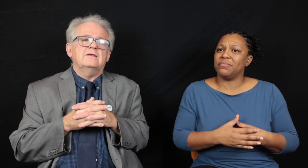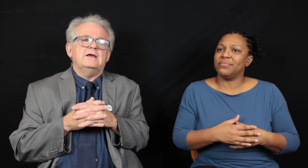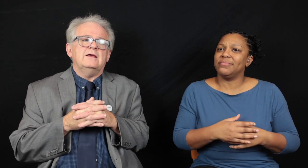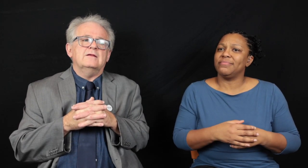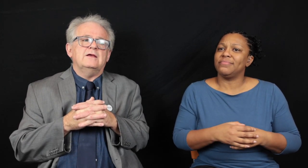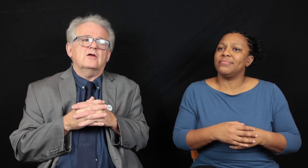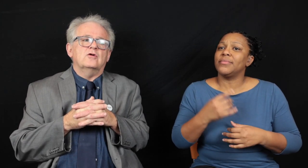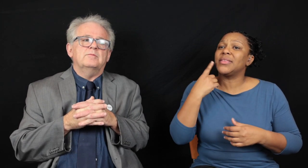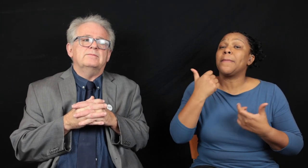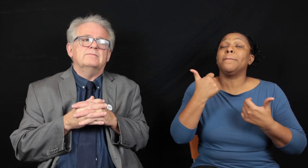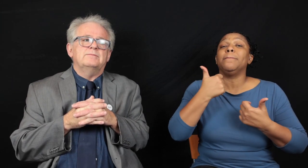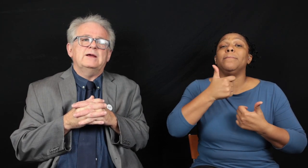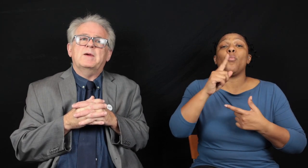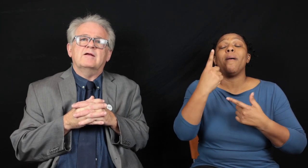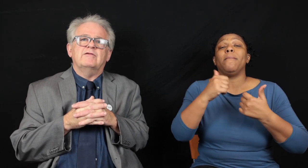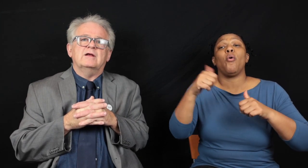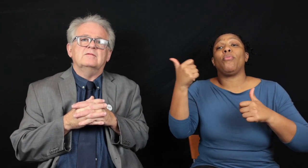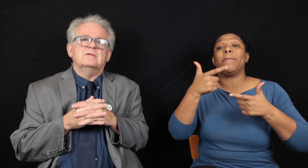So, I think the other big benefit,